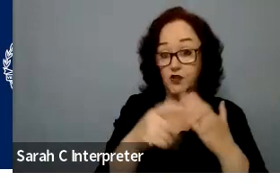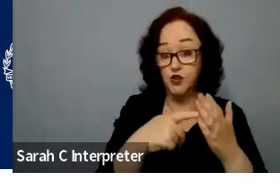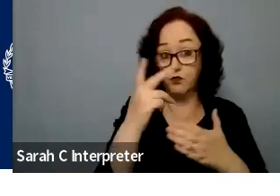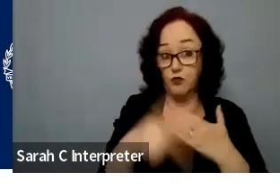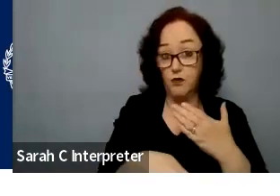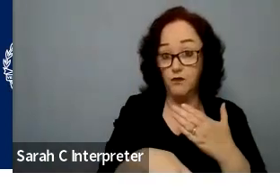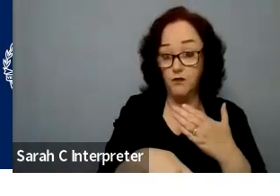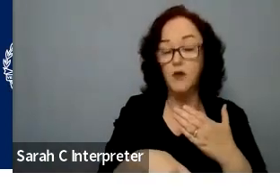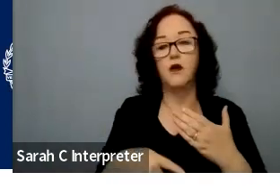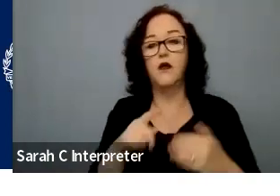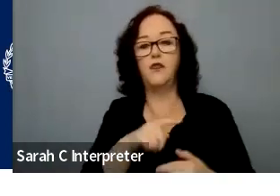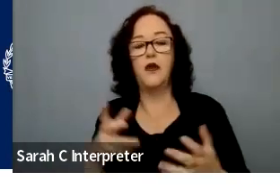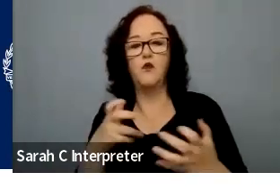Would you please mute your microphones because there is a lot of noise going on.